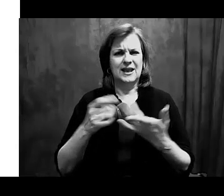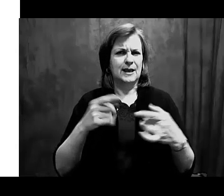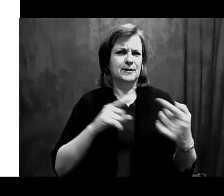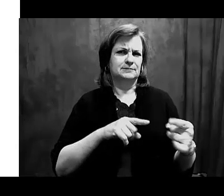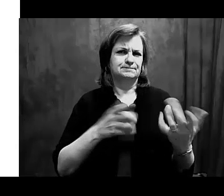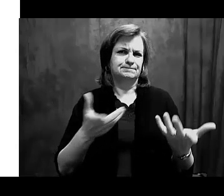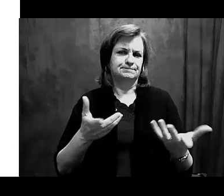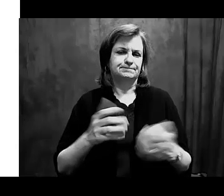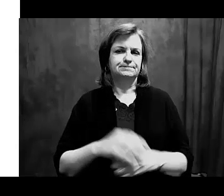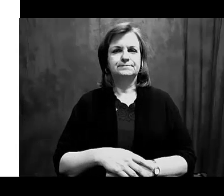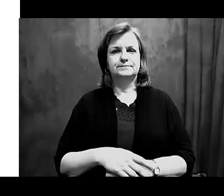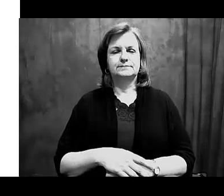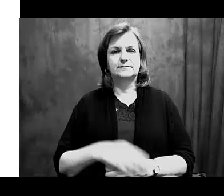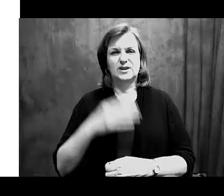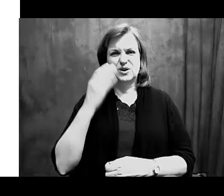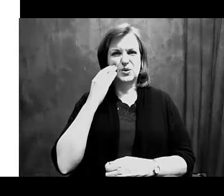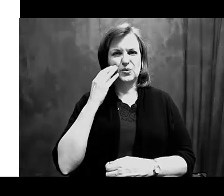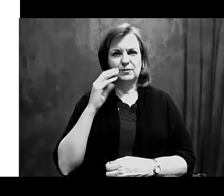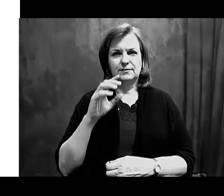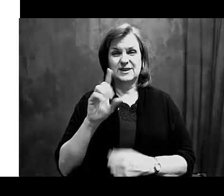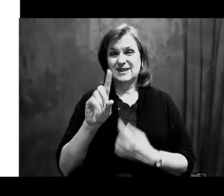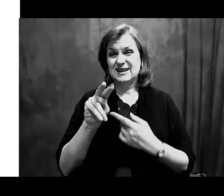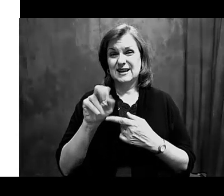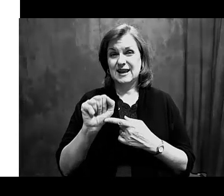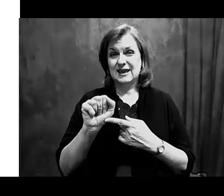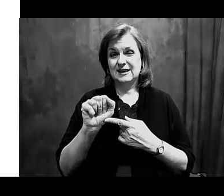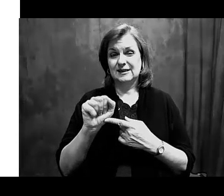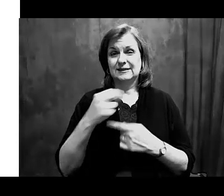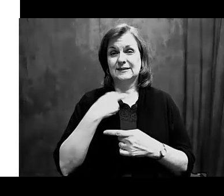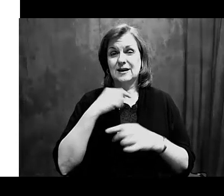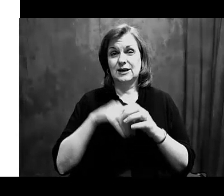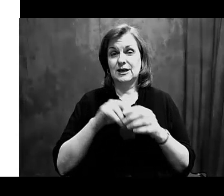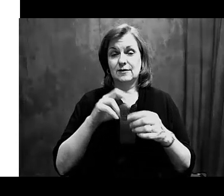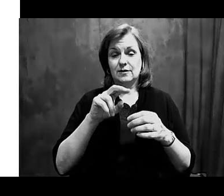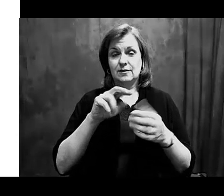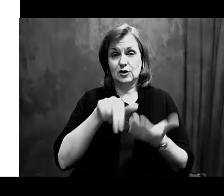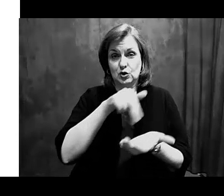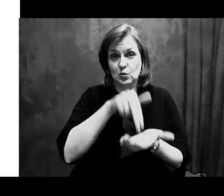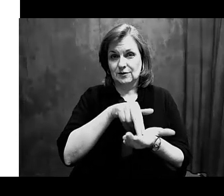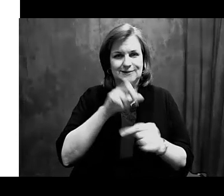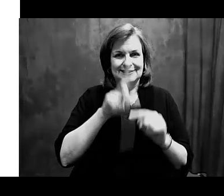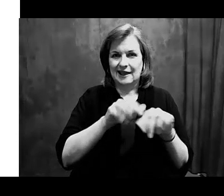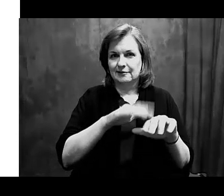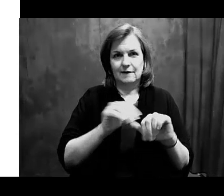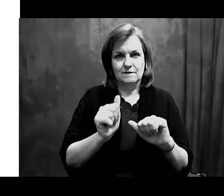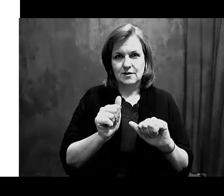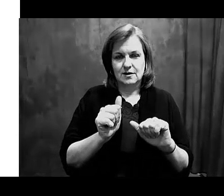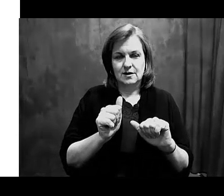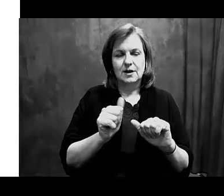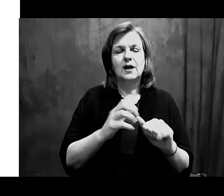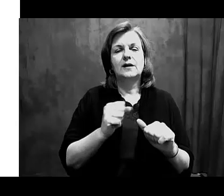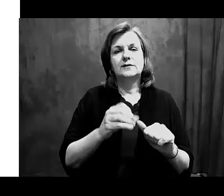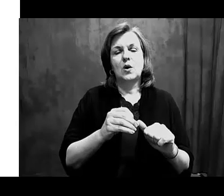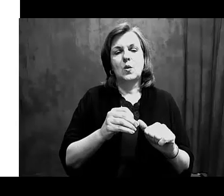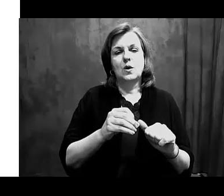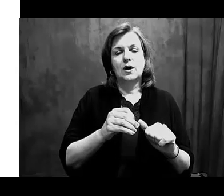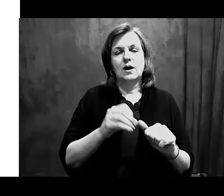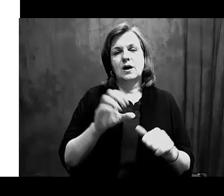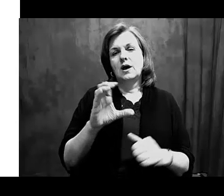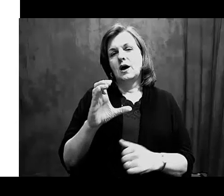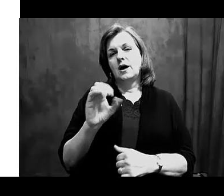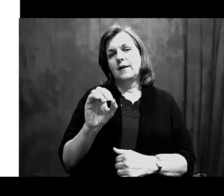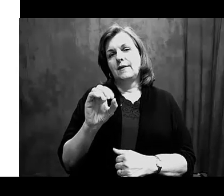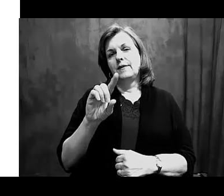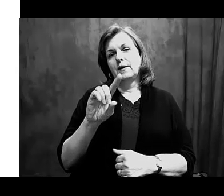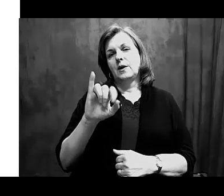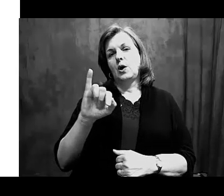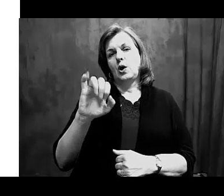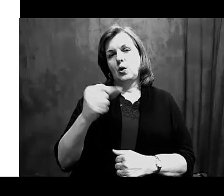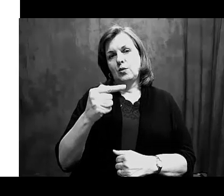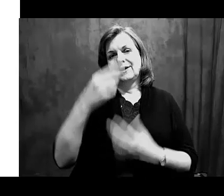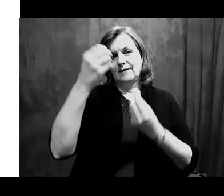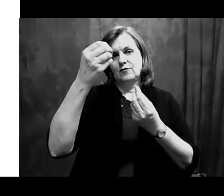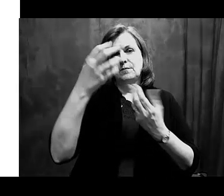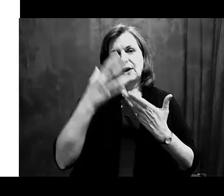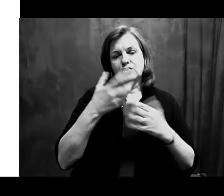so how do we do this?! we know the DNA cannot leave the nucleus!! that's not allowed!!t so we have to get the information that coding